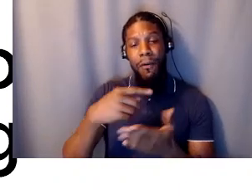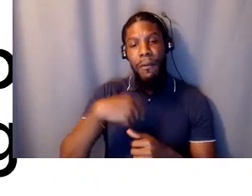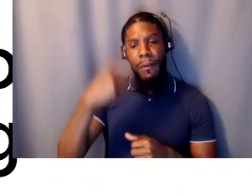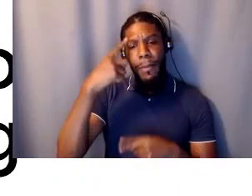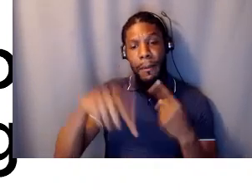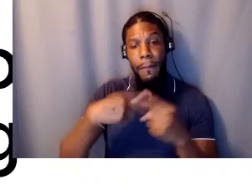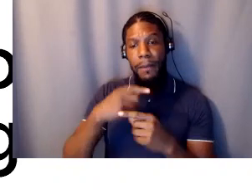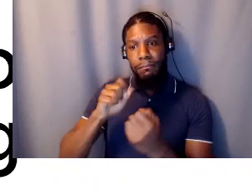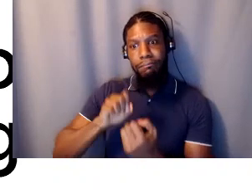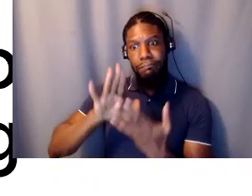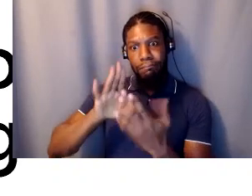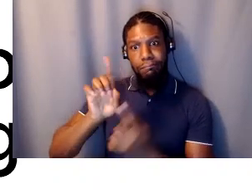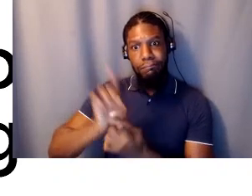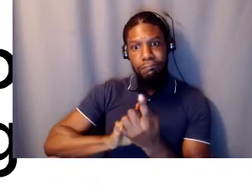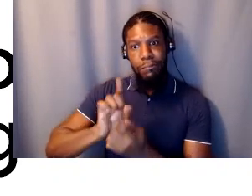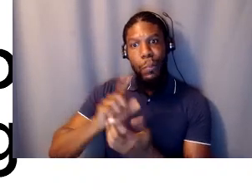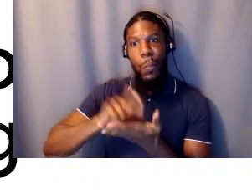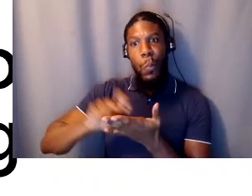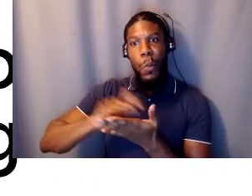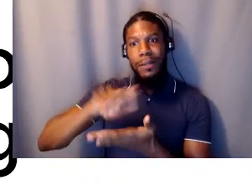and the resources available there, but I would suggest